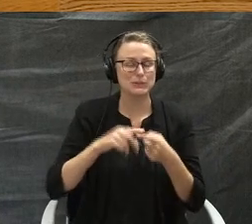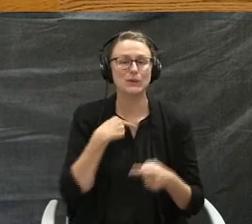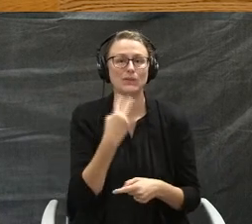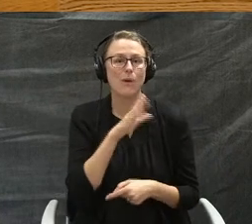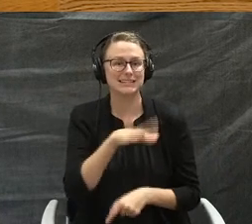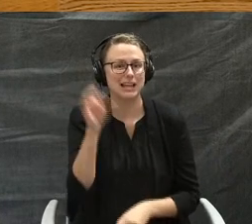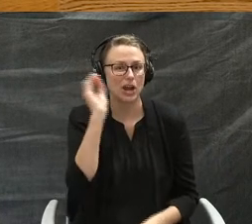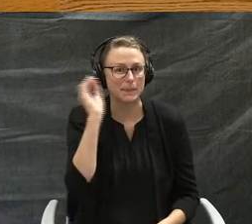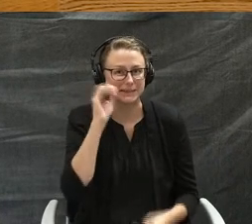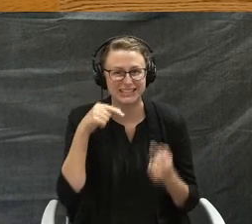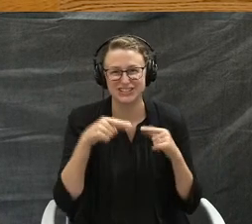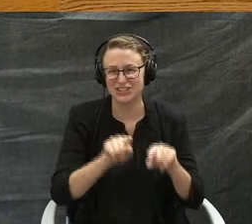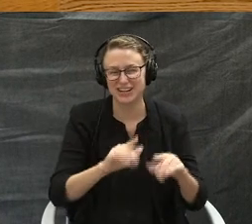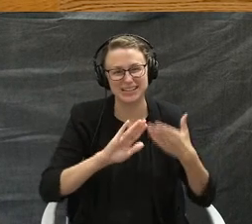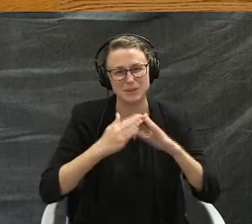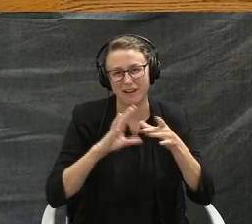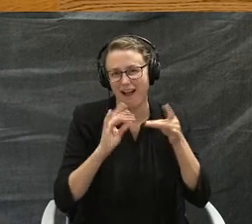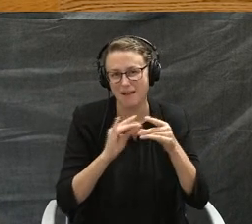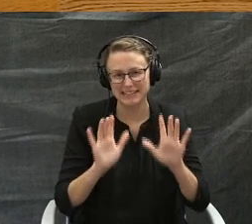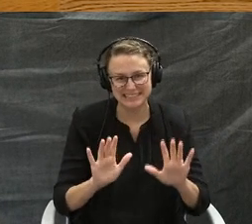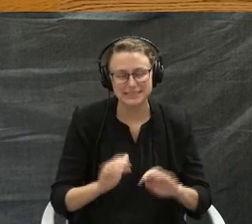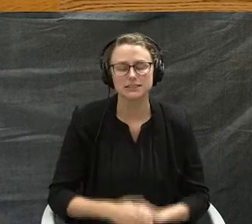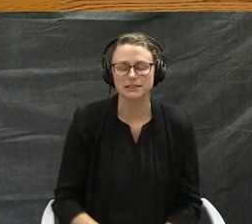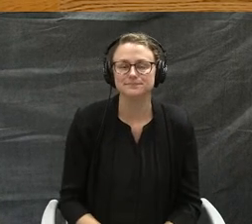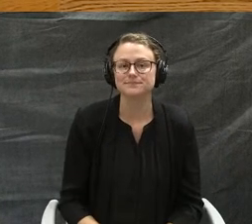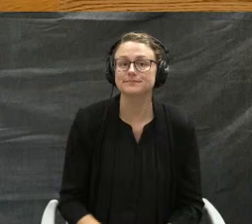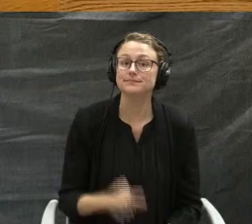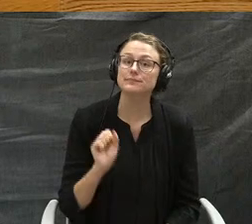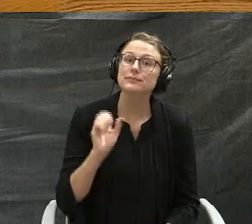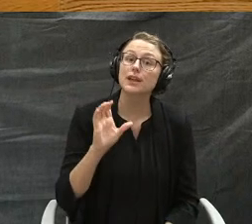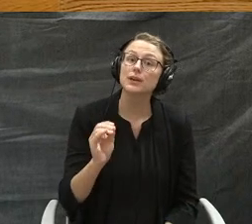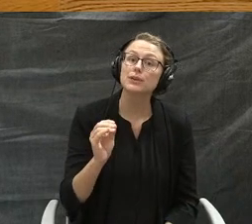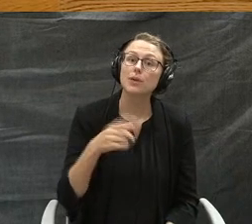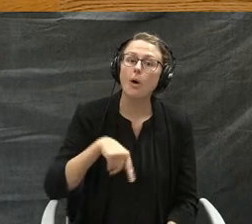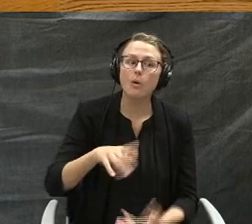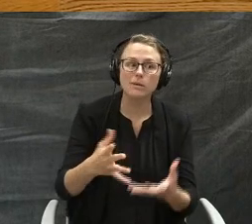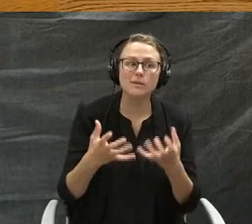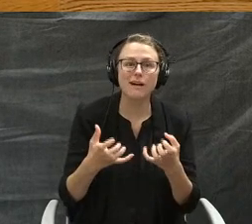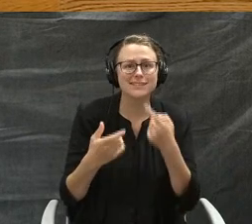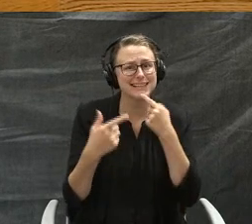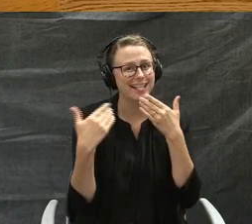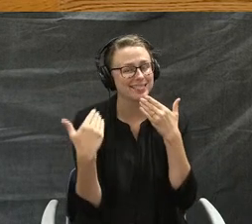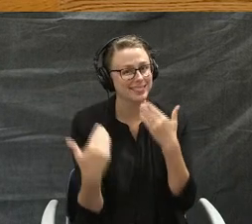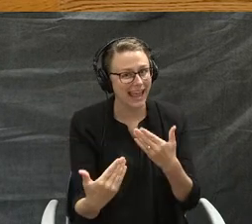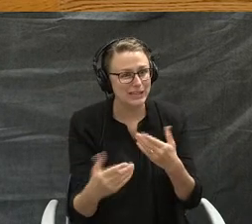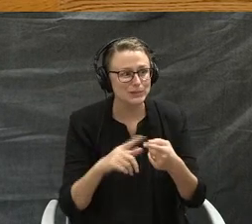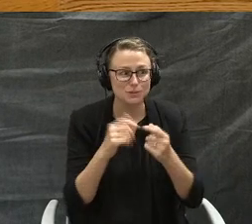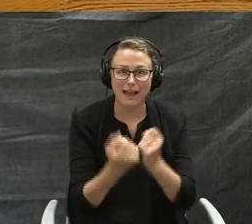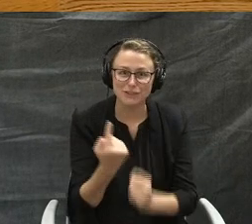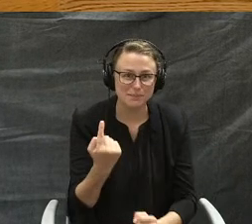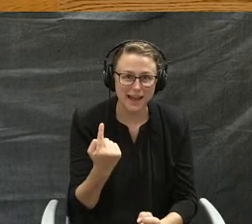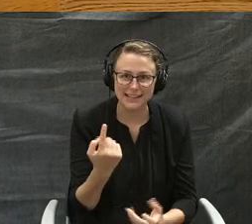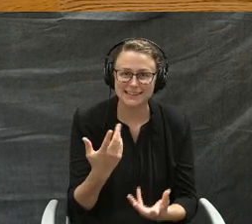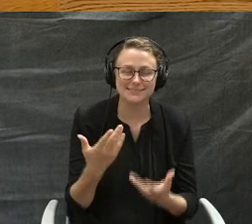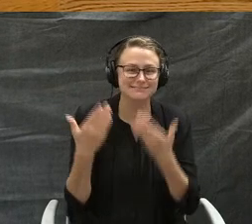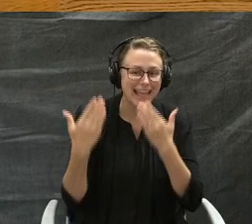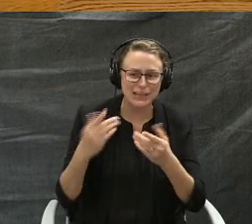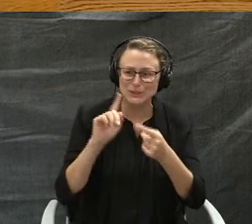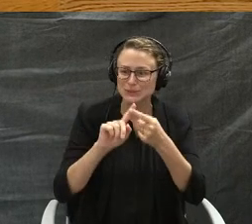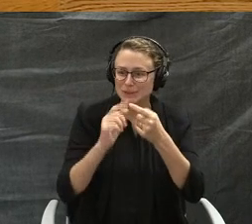during community comments. So we wanted to say thank you to everybody. Thank you to everybody who is sent in their